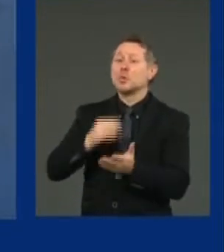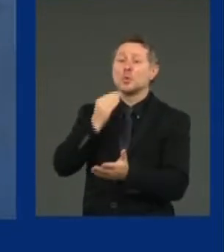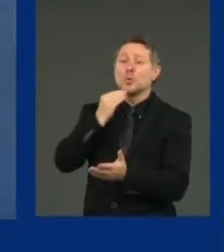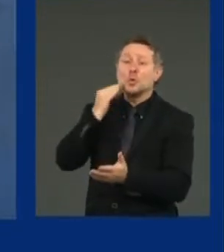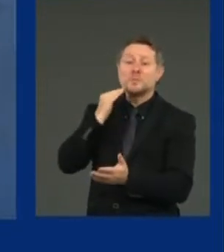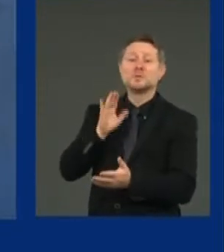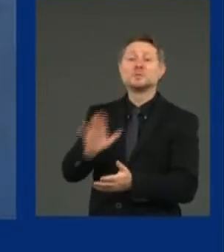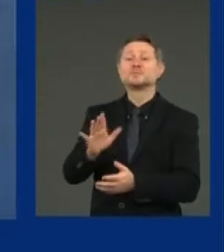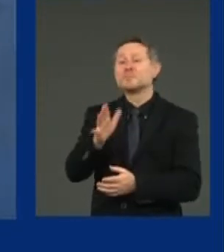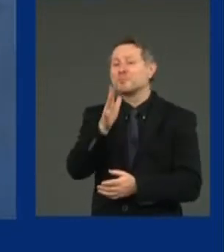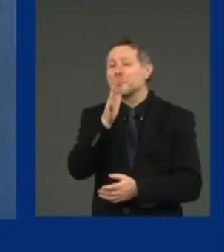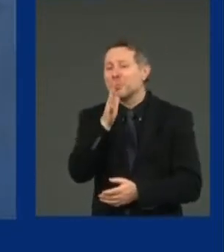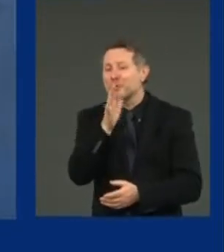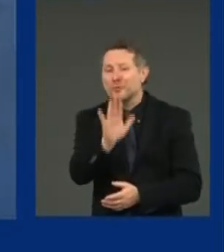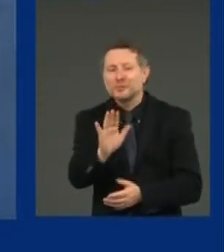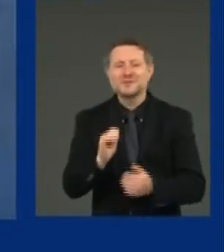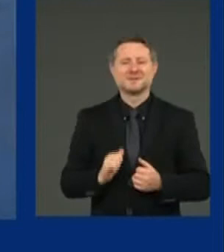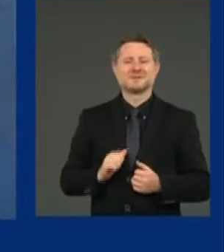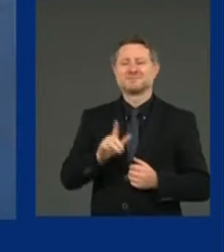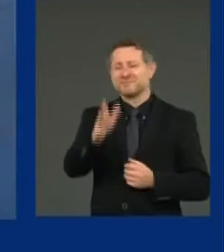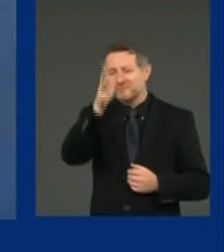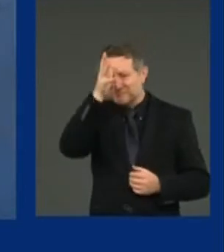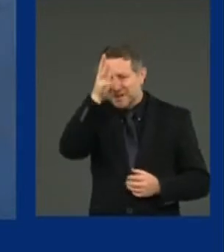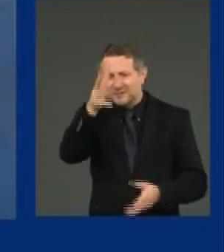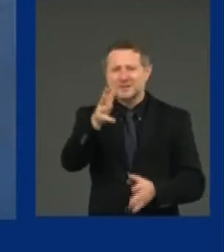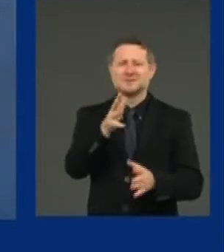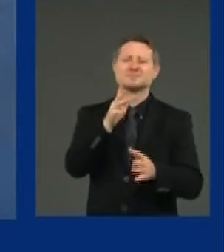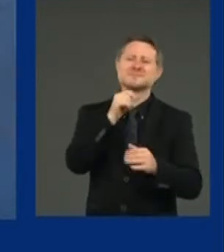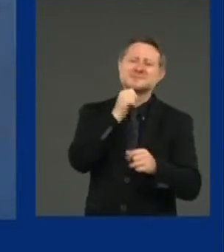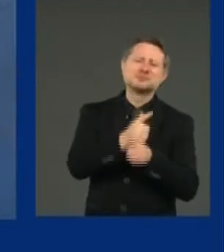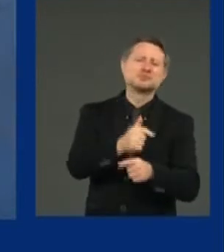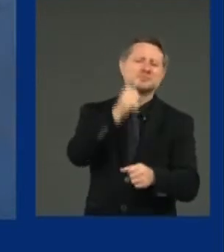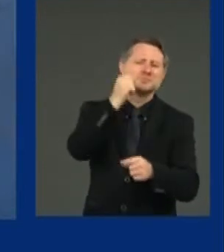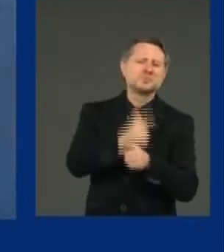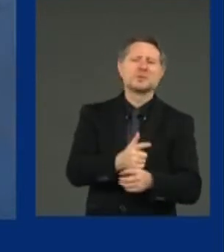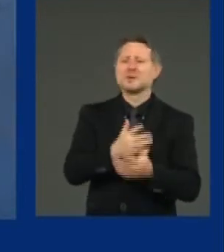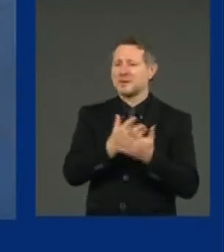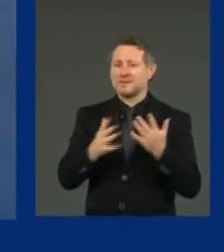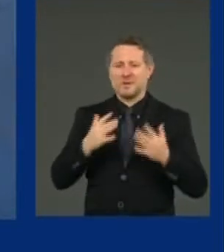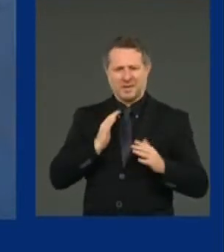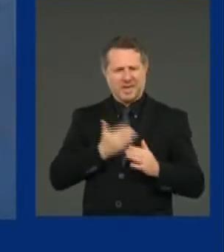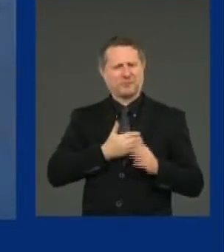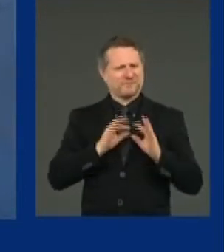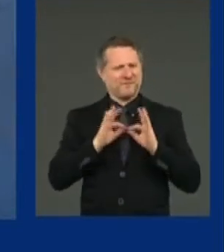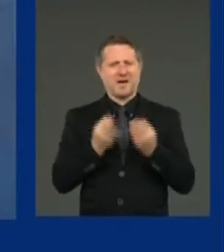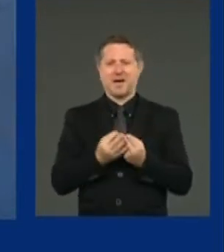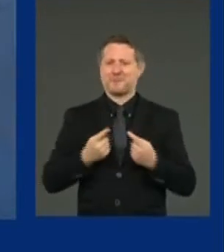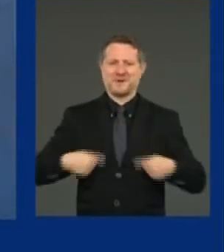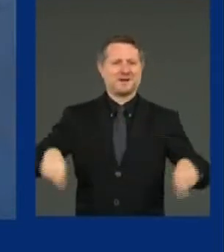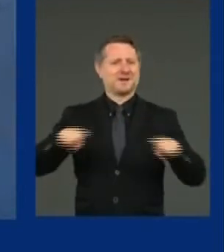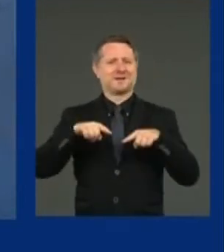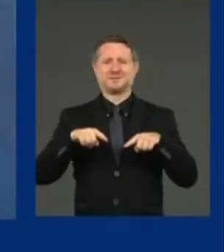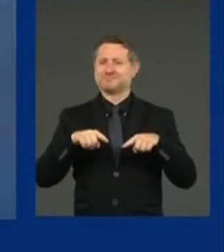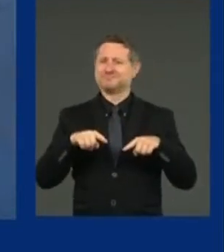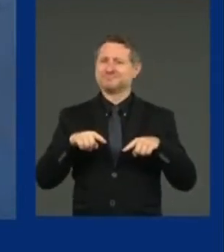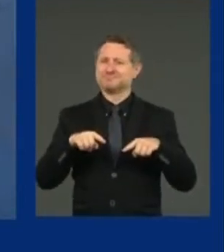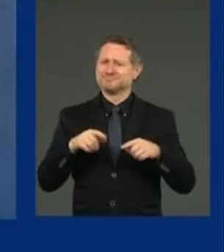WHO IS IN A NURSING HOME. THIS IS YOUR MOTHER, THIS IS YOUR FATHER, YOUR SISTER, YOUR BROTHER, THIS IS OUR FAMILY, WHO